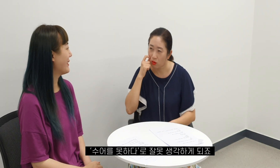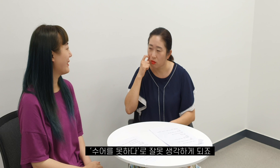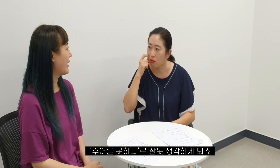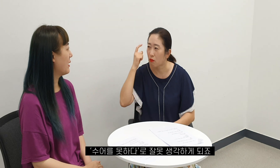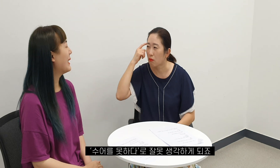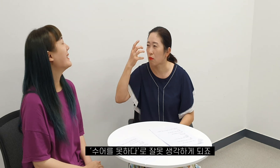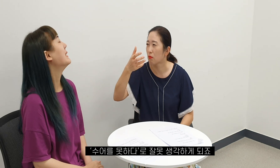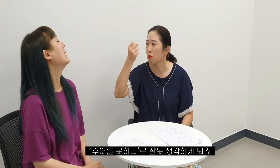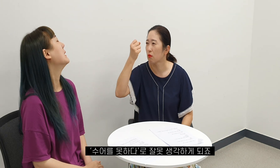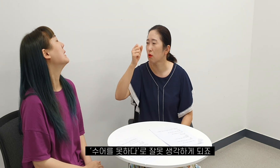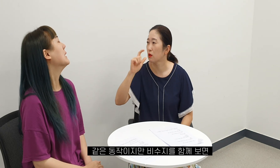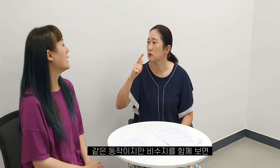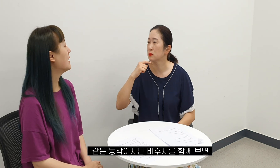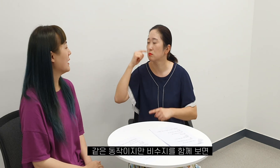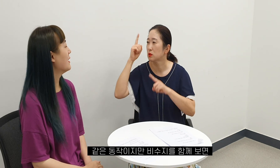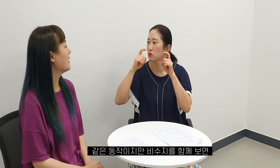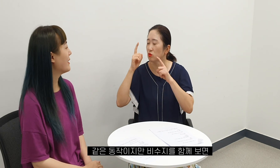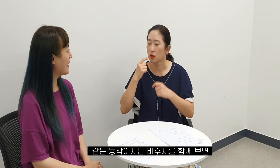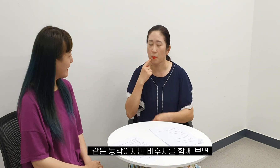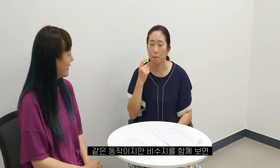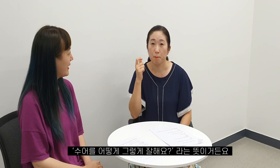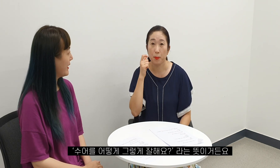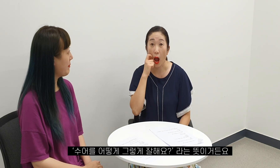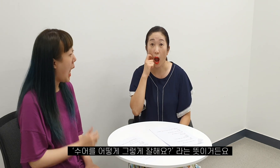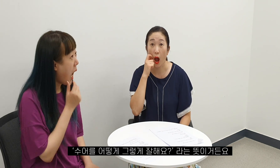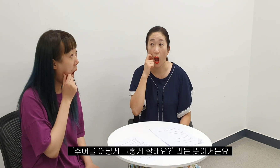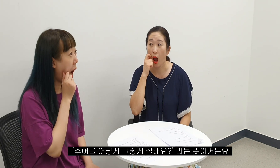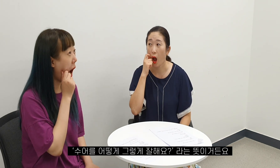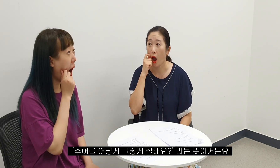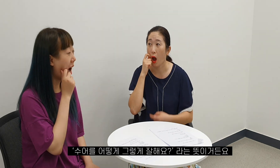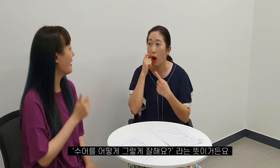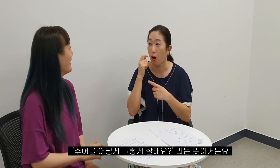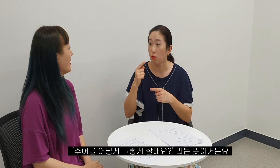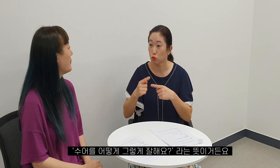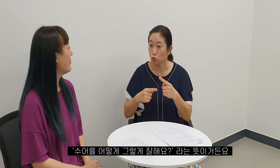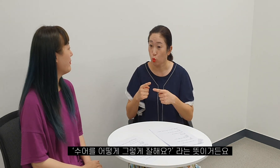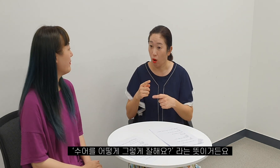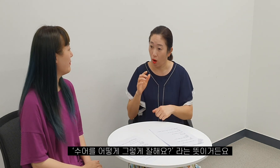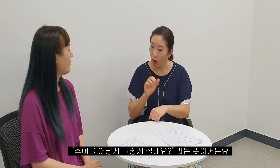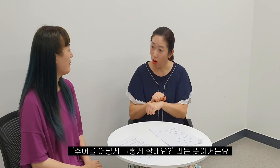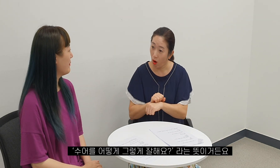which corresponds to this movement, you would mistakenly think 'can't speak sign language'. It's the same movement, but if you look at Bisuji together,